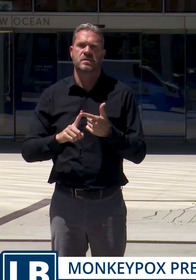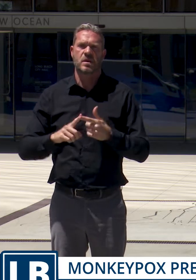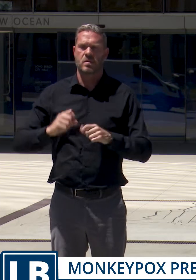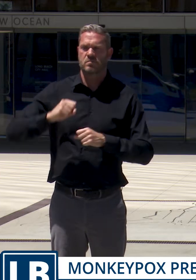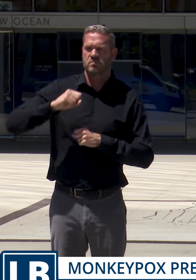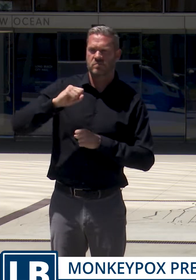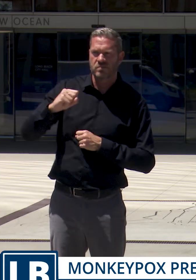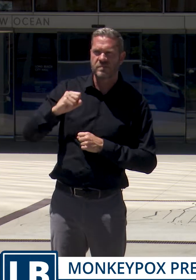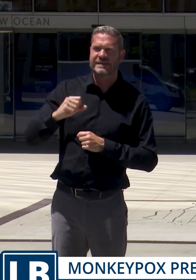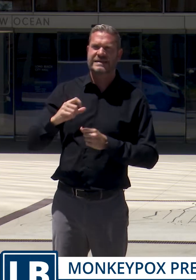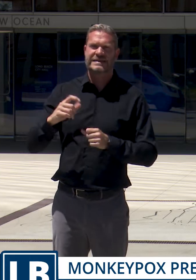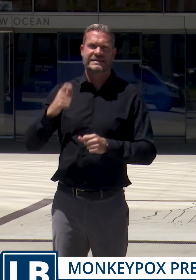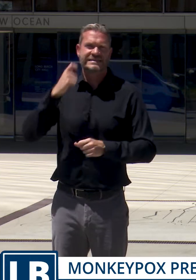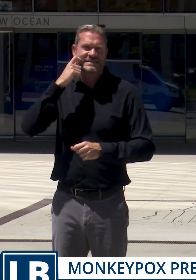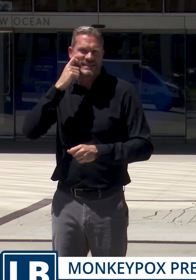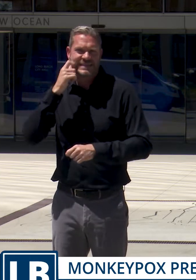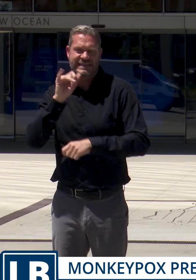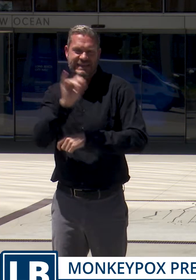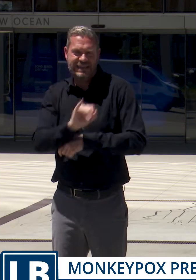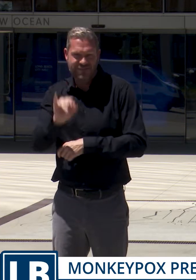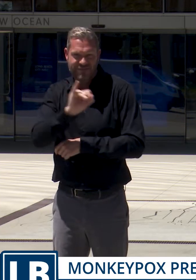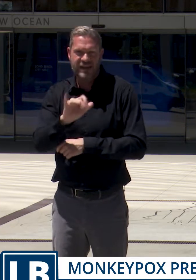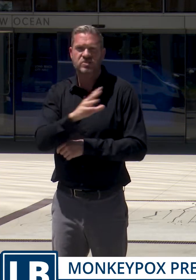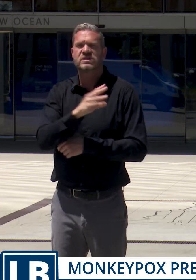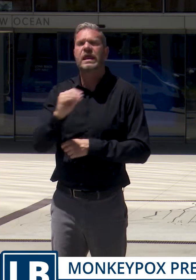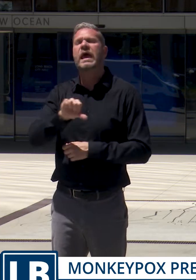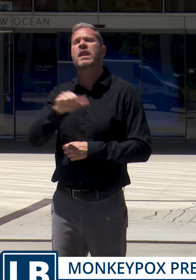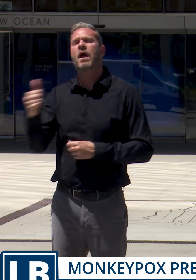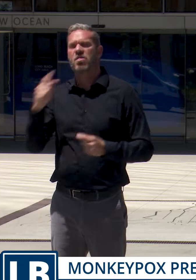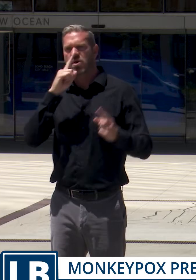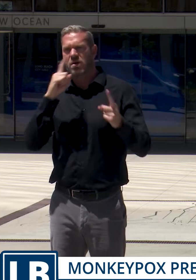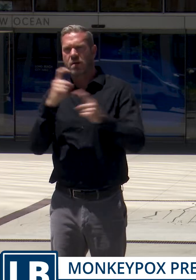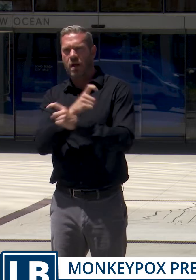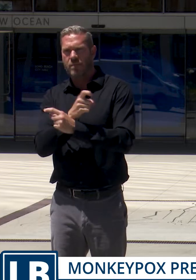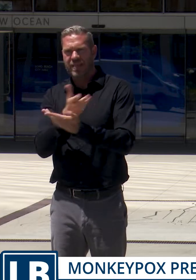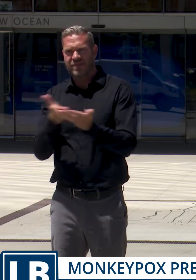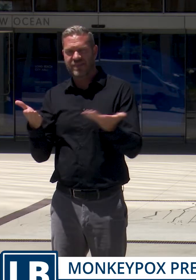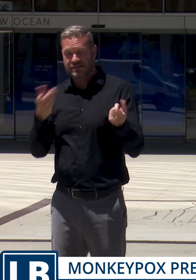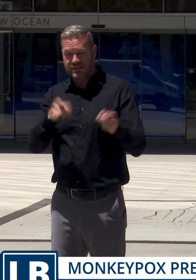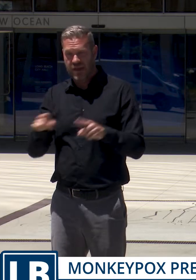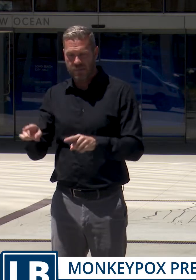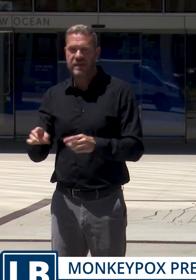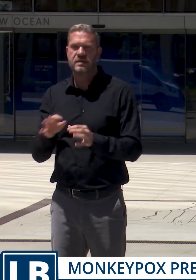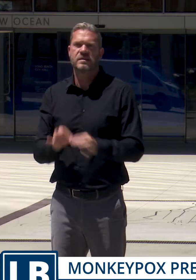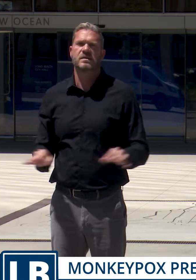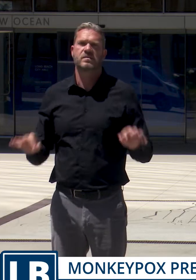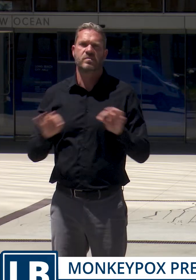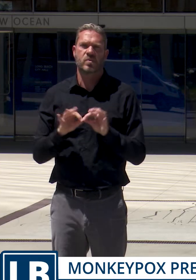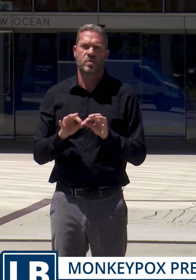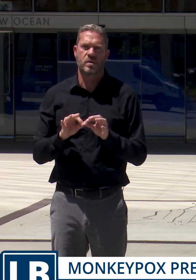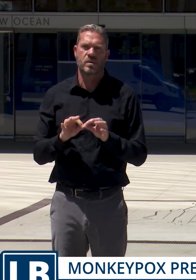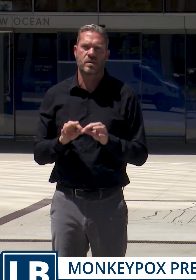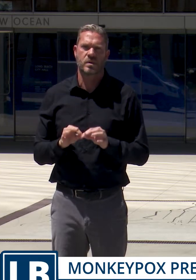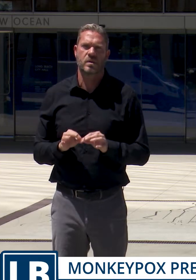and other complications is important for these patients an anti-viral drug called techovirumat